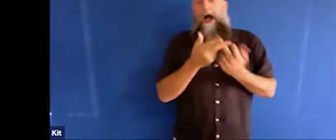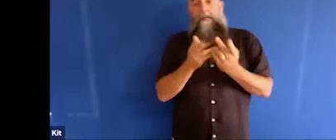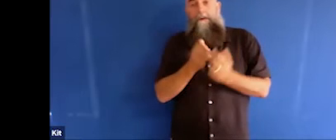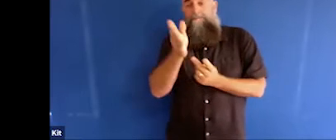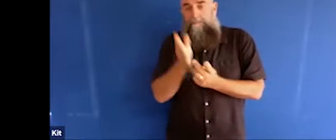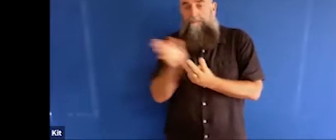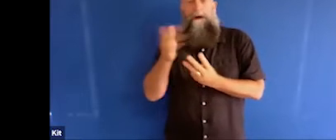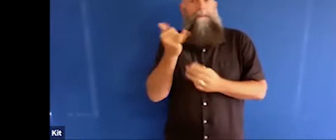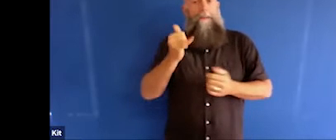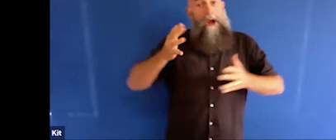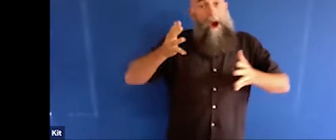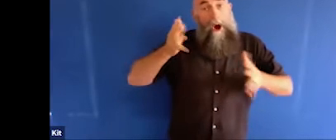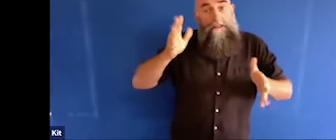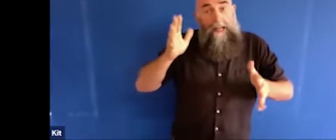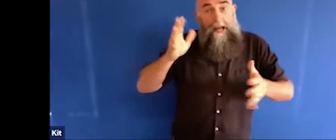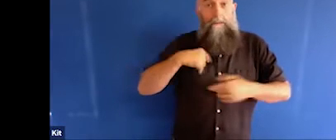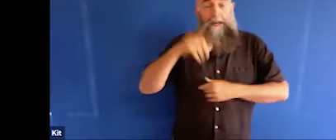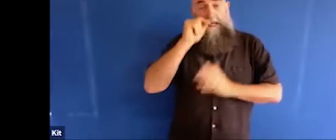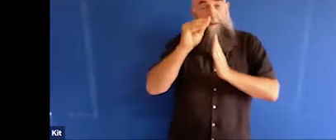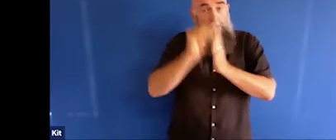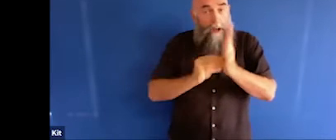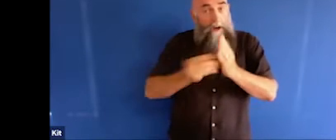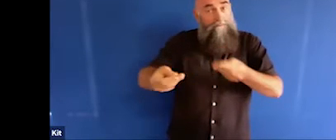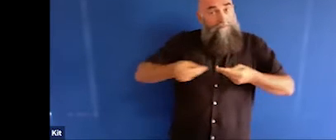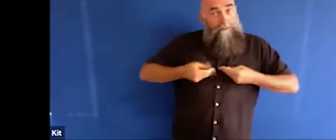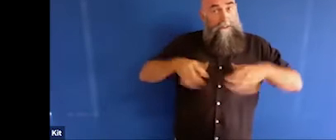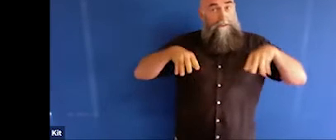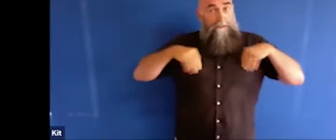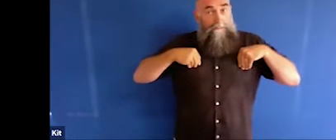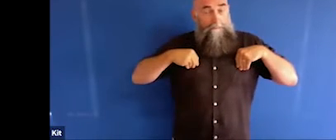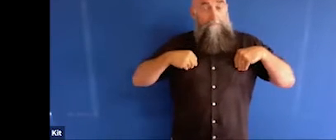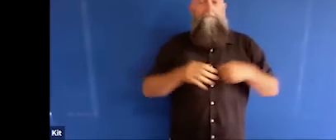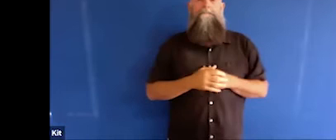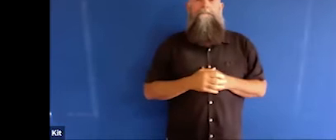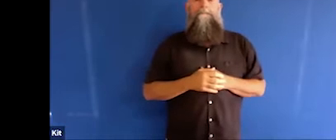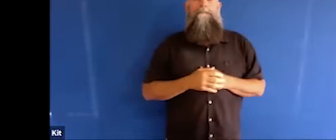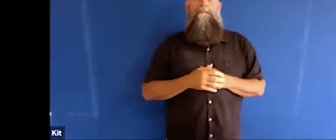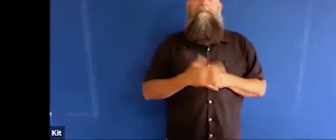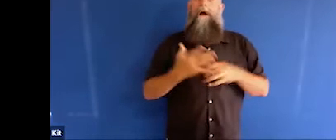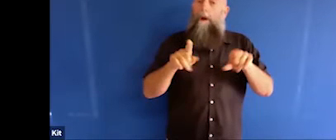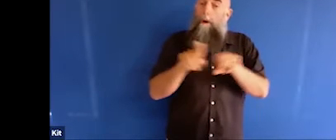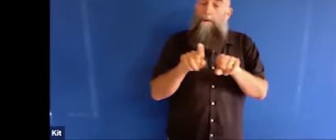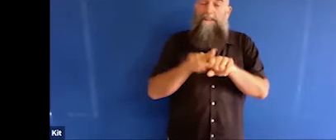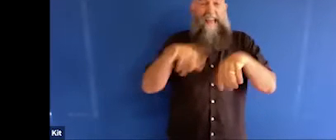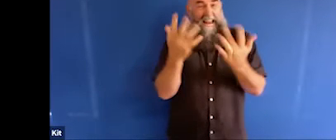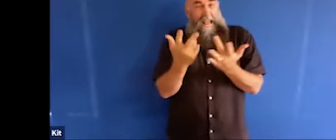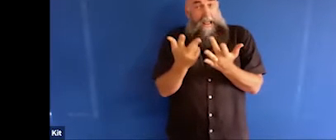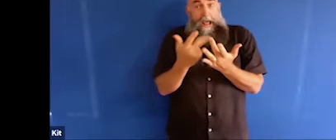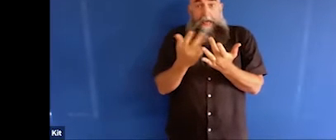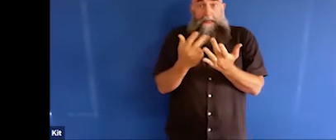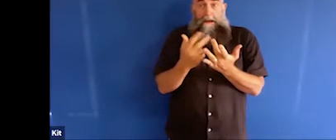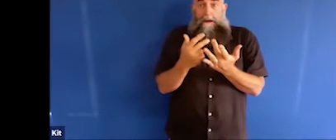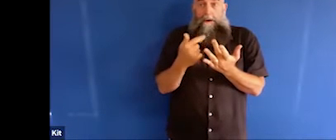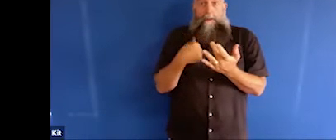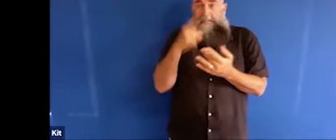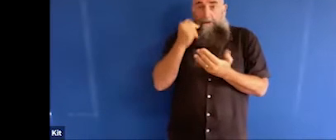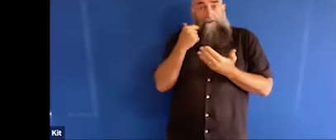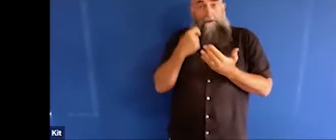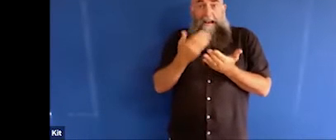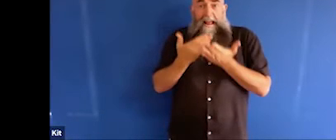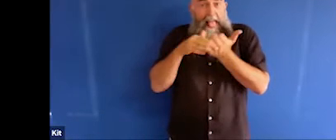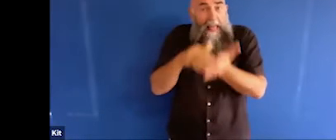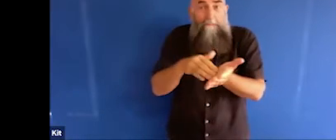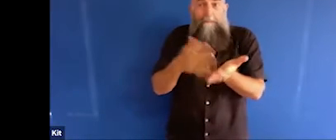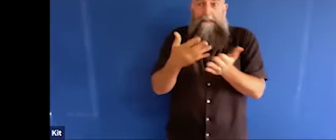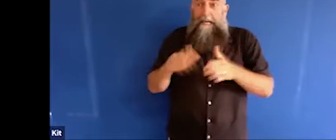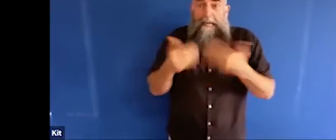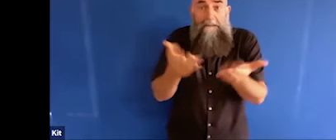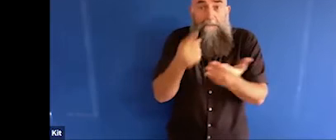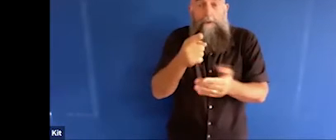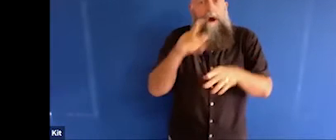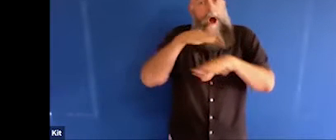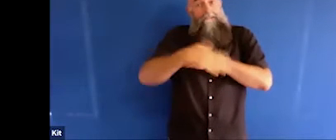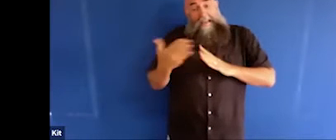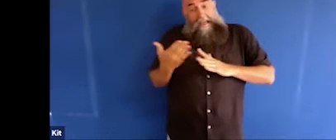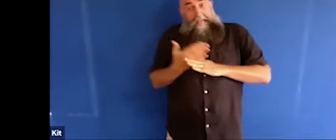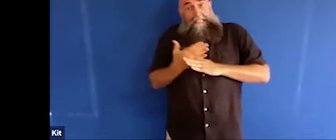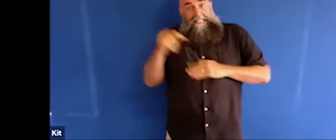Auslan interpretation. And any help that we can give, we do, with access. But, again, we